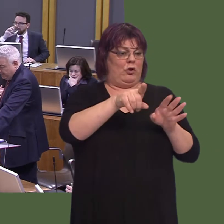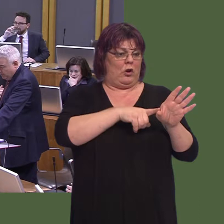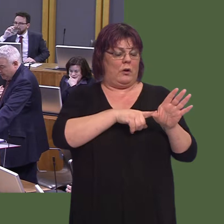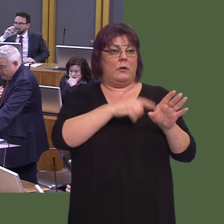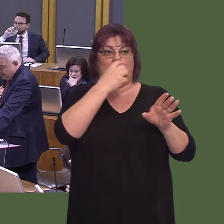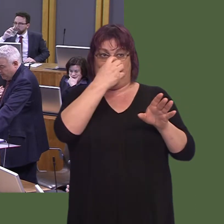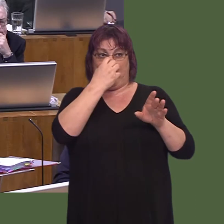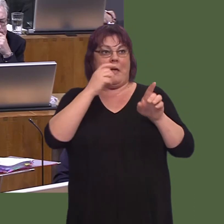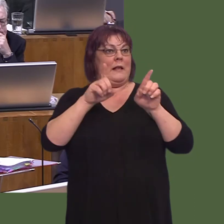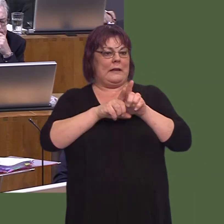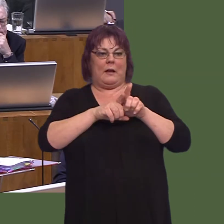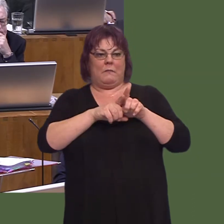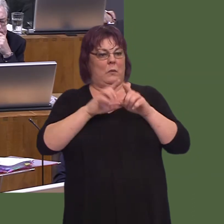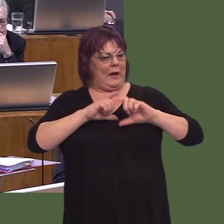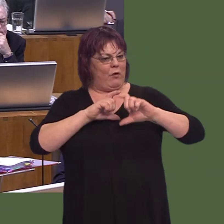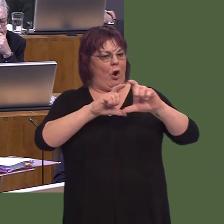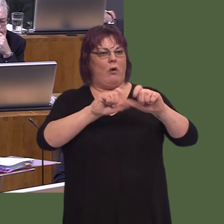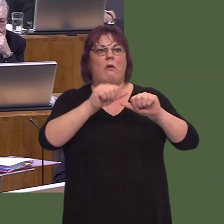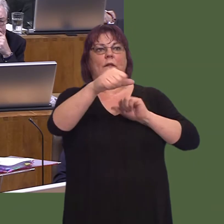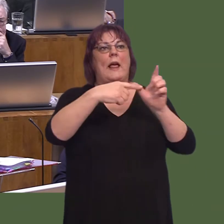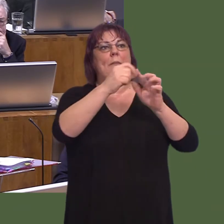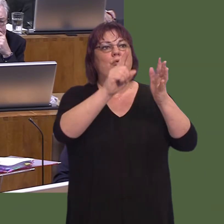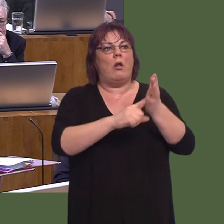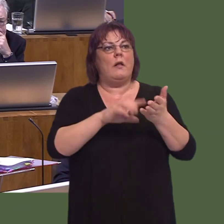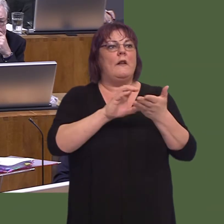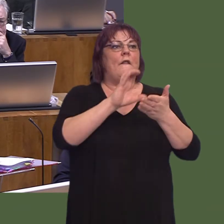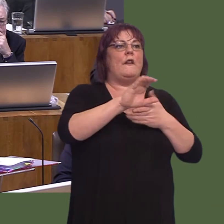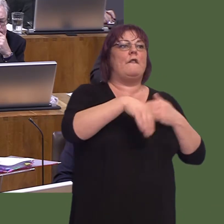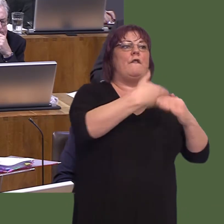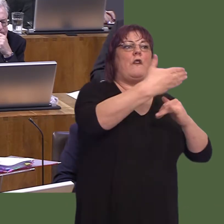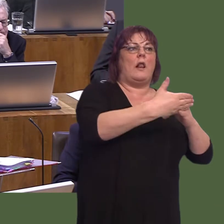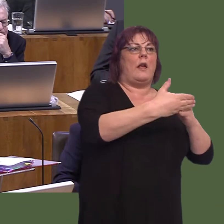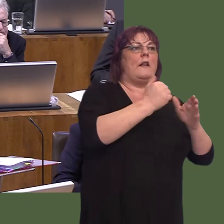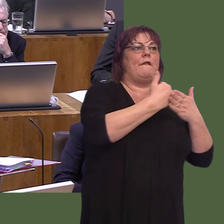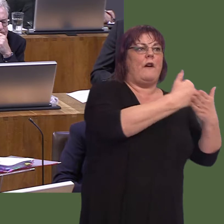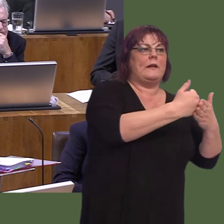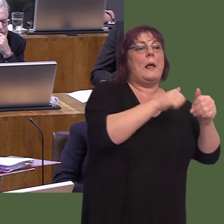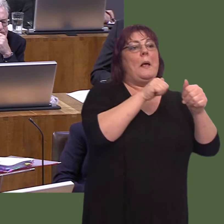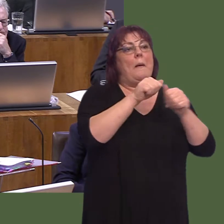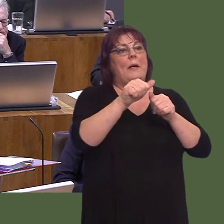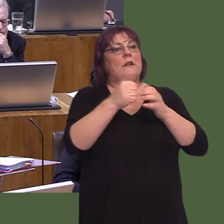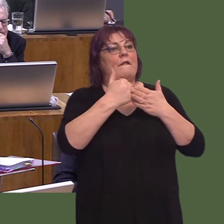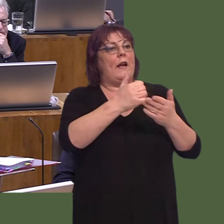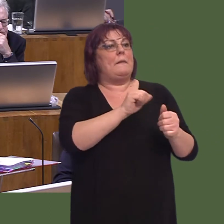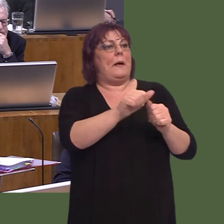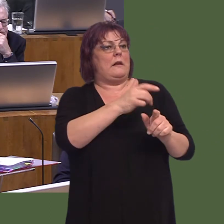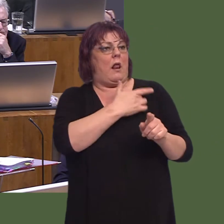That funding will continue in the next financial year. It's for three projects: front-line advice services, Better Advice, Better Lives, and